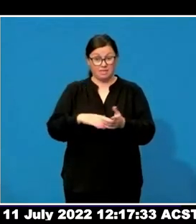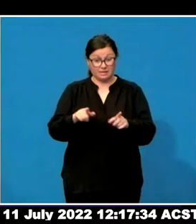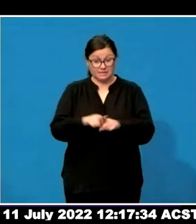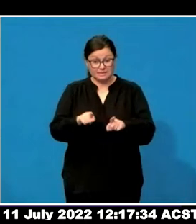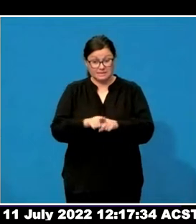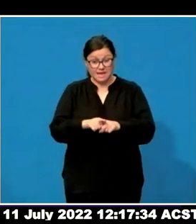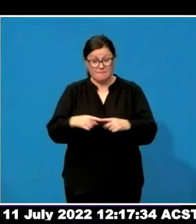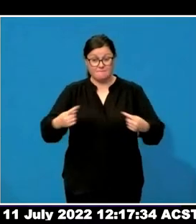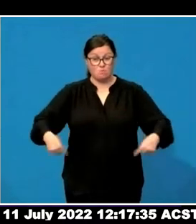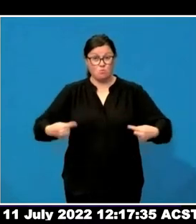Yeah. Well, I don't know.